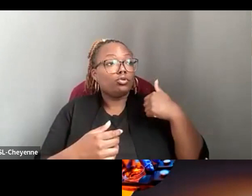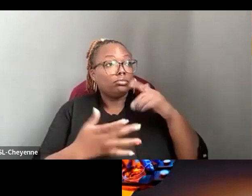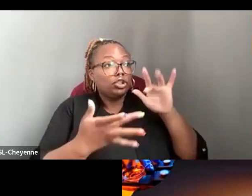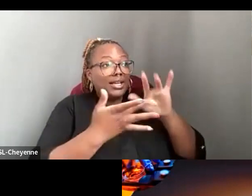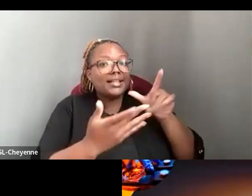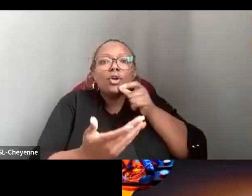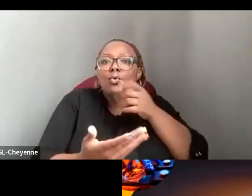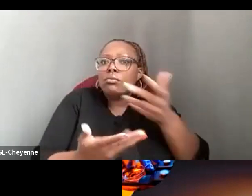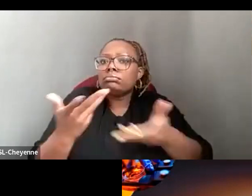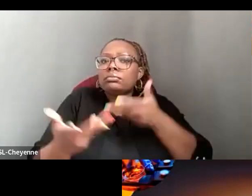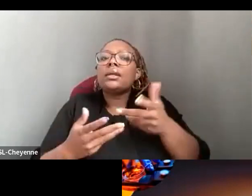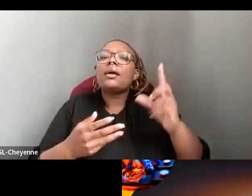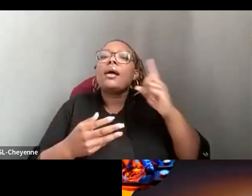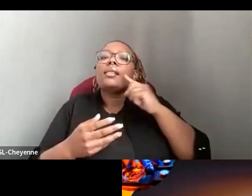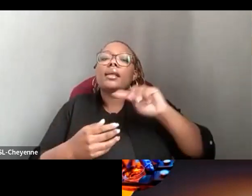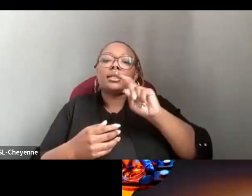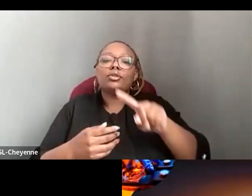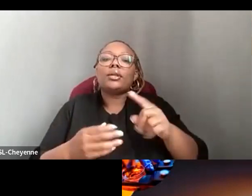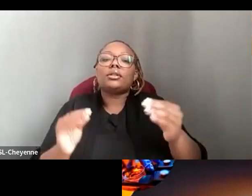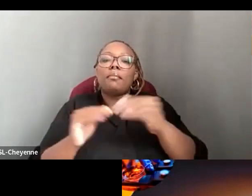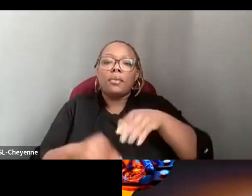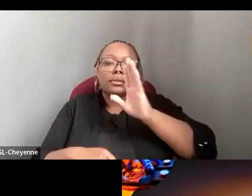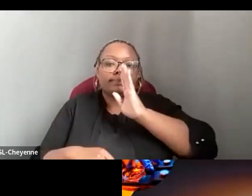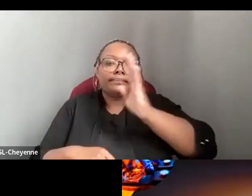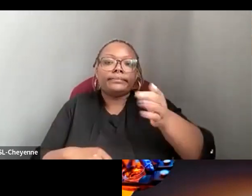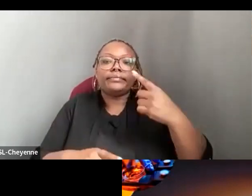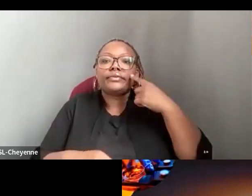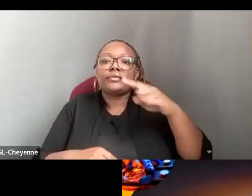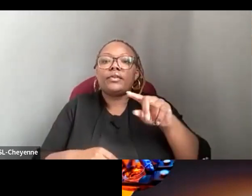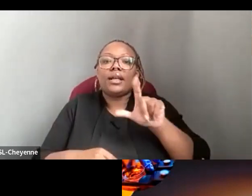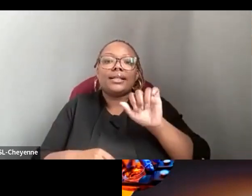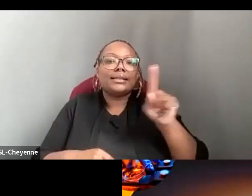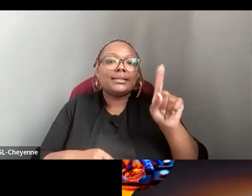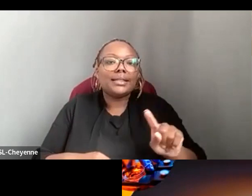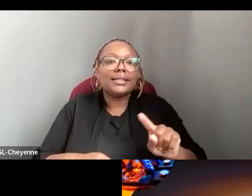So I guess this question is kind of directed more to Liz and to Vanessa.